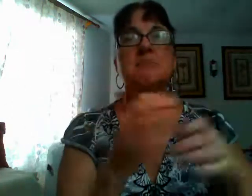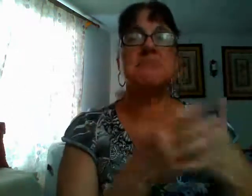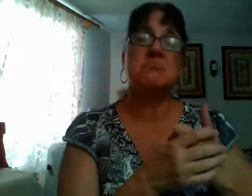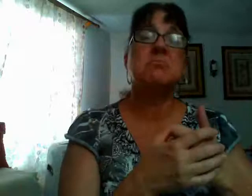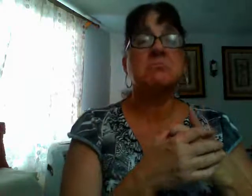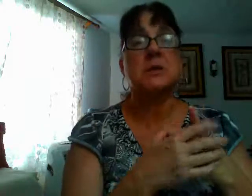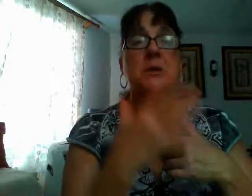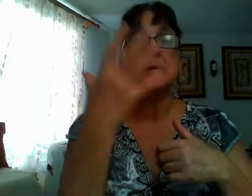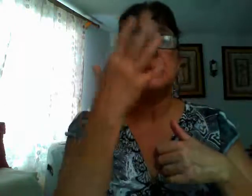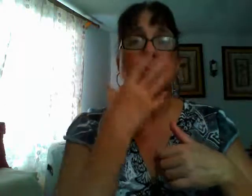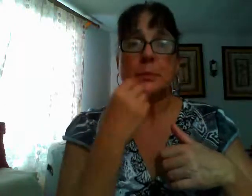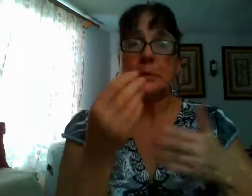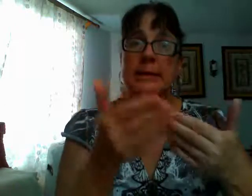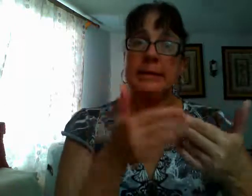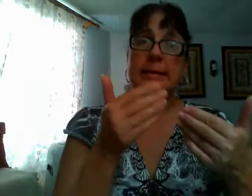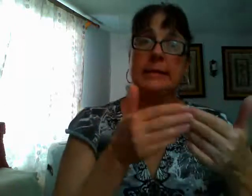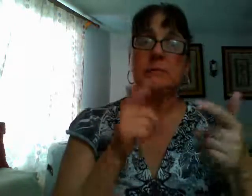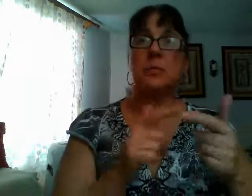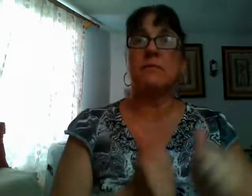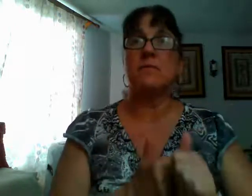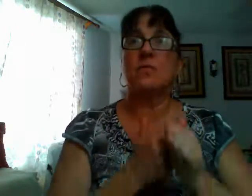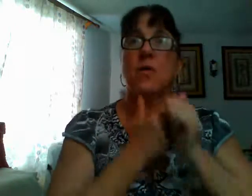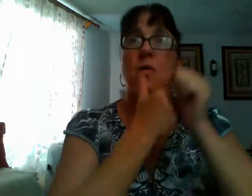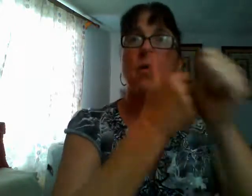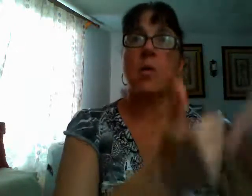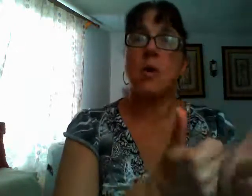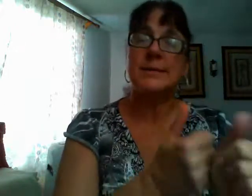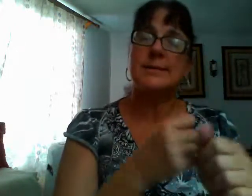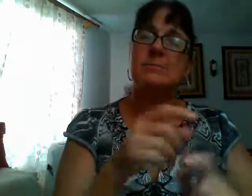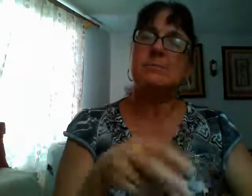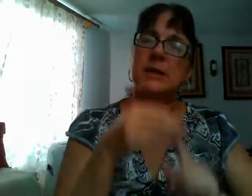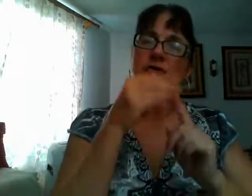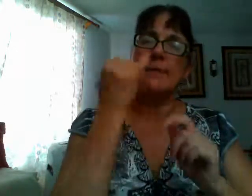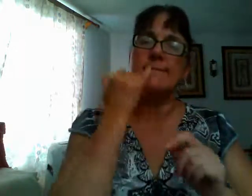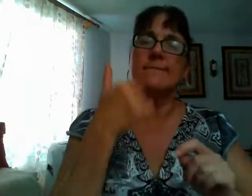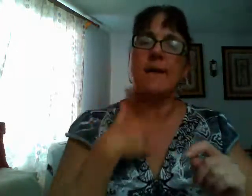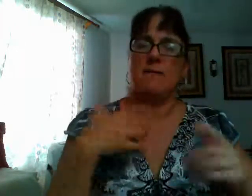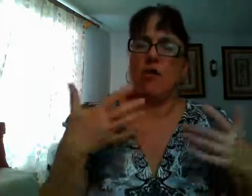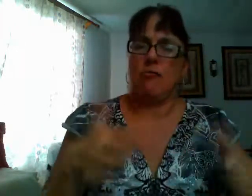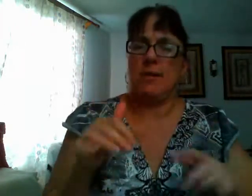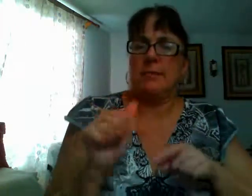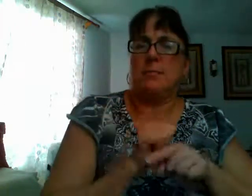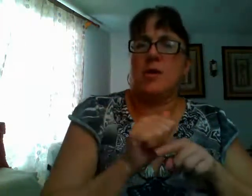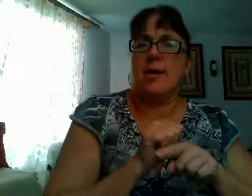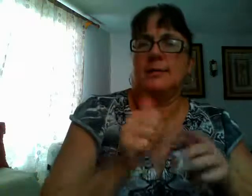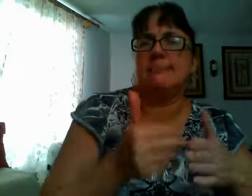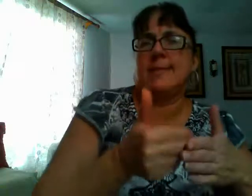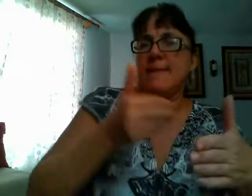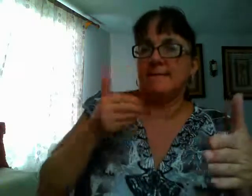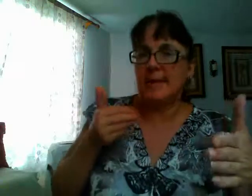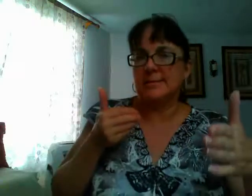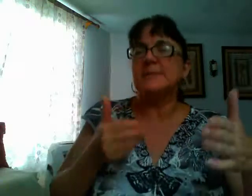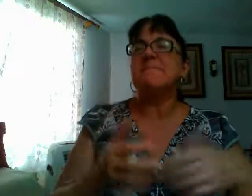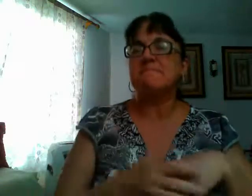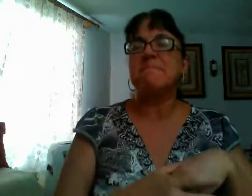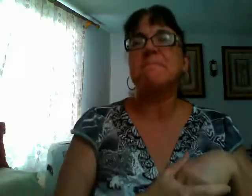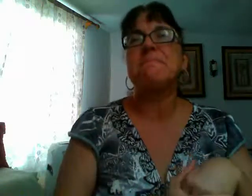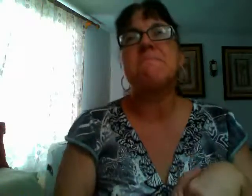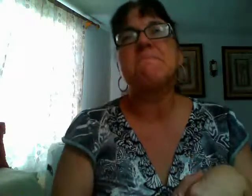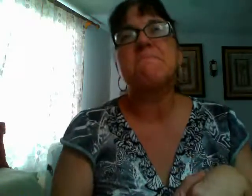It is pretty easy to follow along, especially if I have practiced in advance with the music.